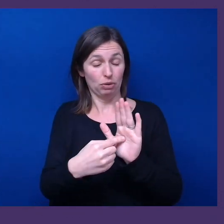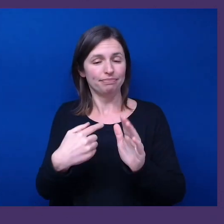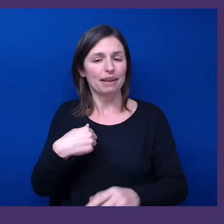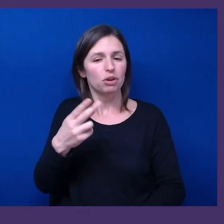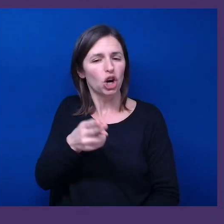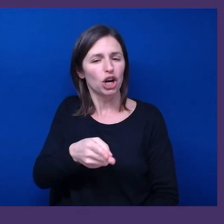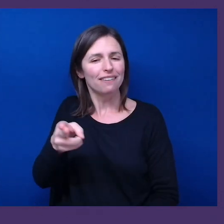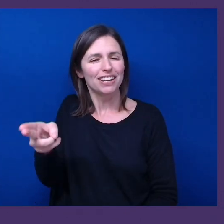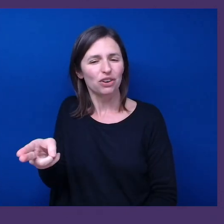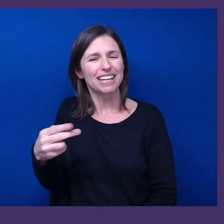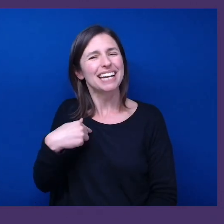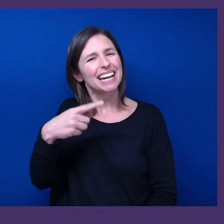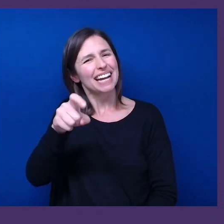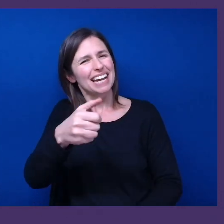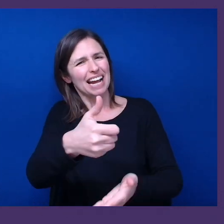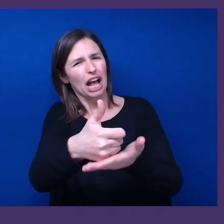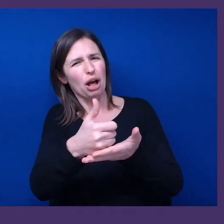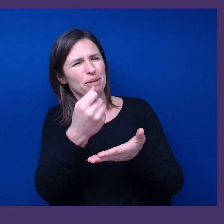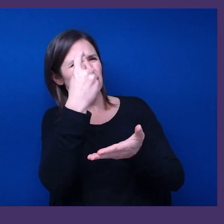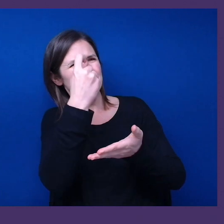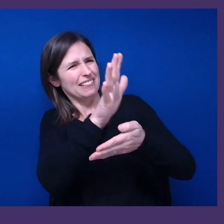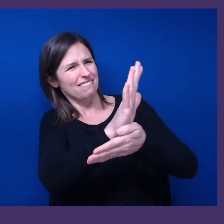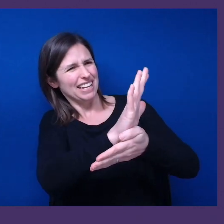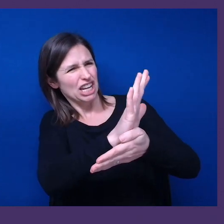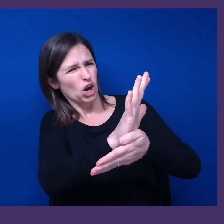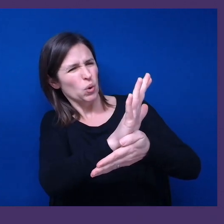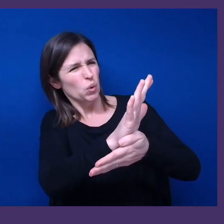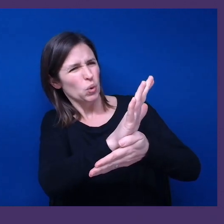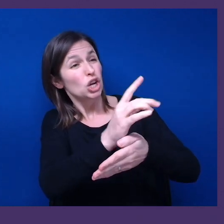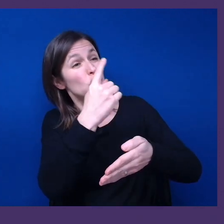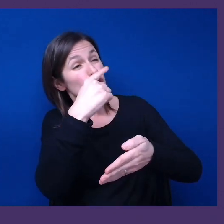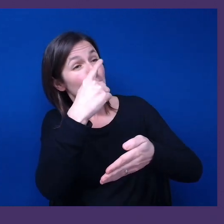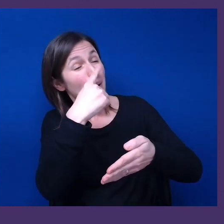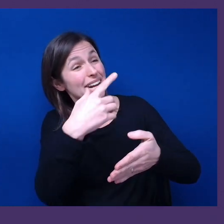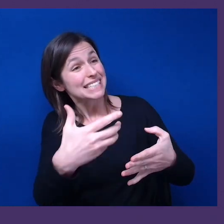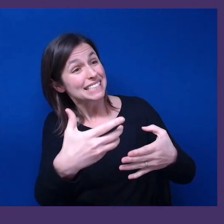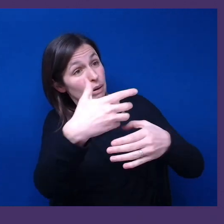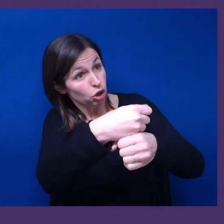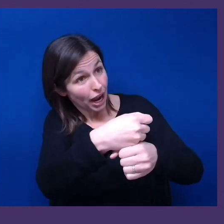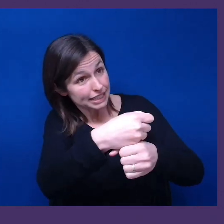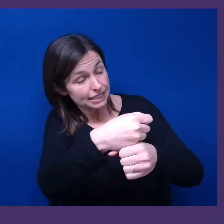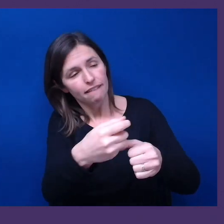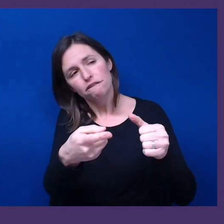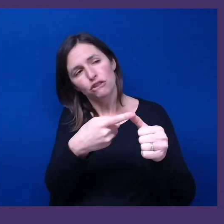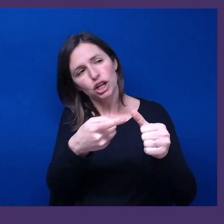Can you summarize it for me? First, identify the main topic, then break down the key points,